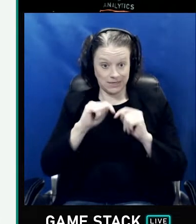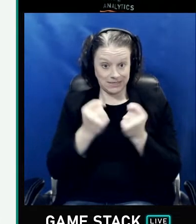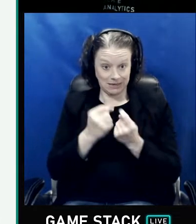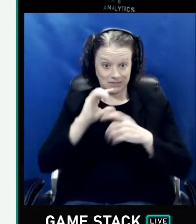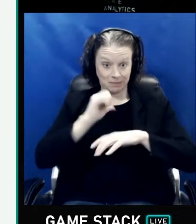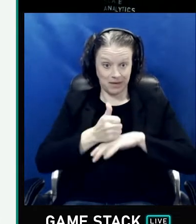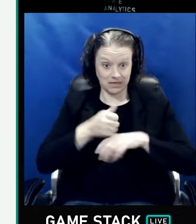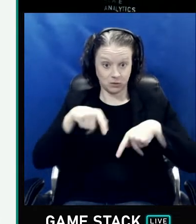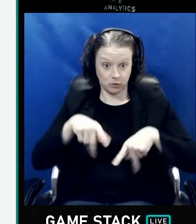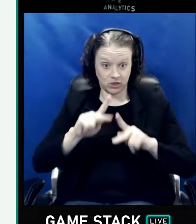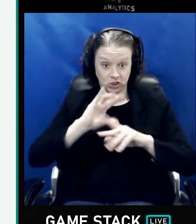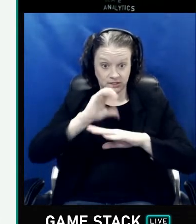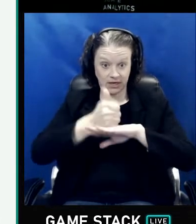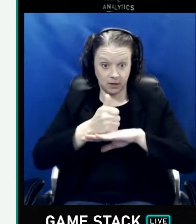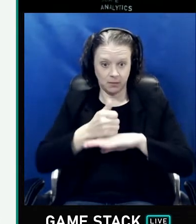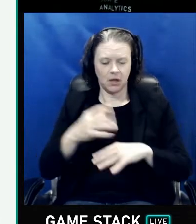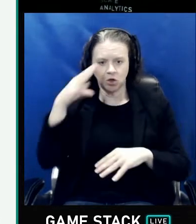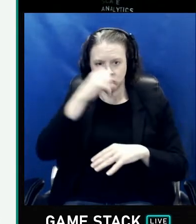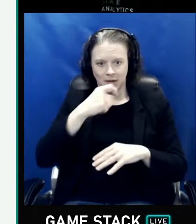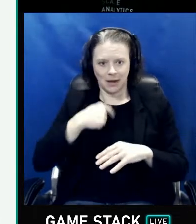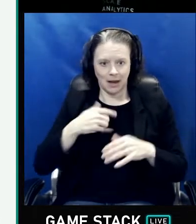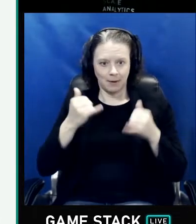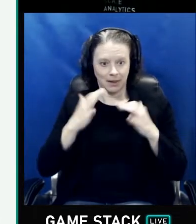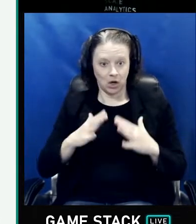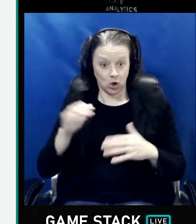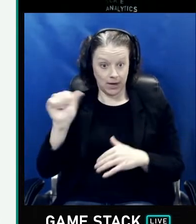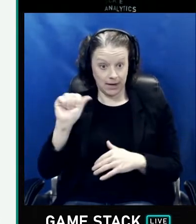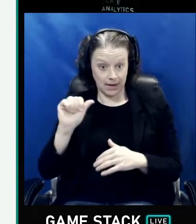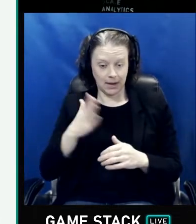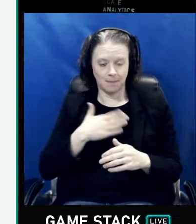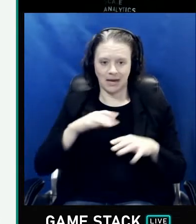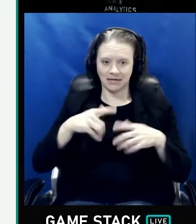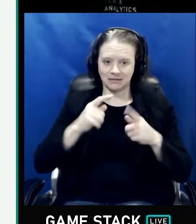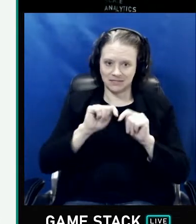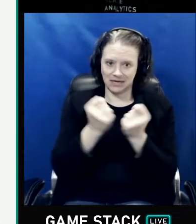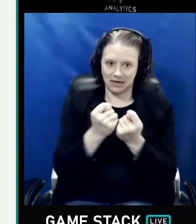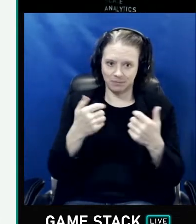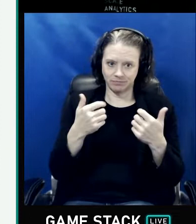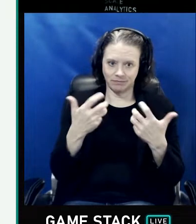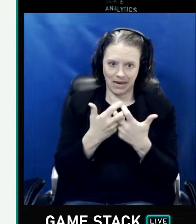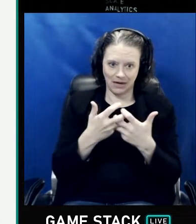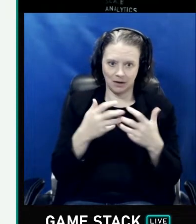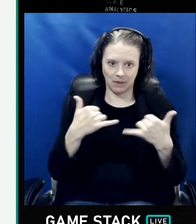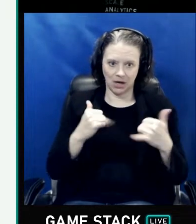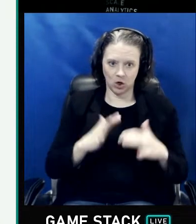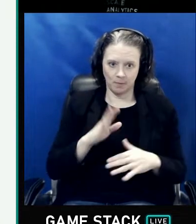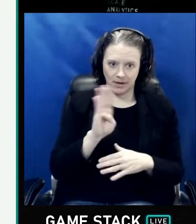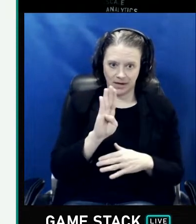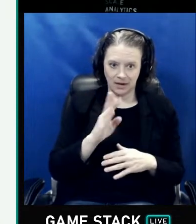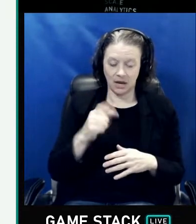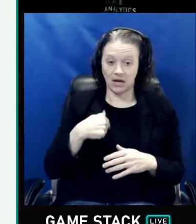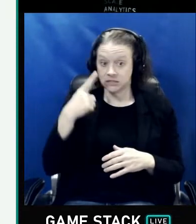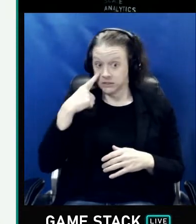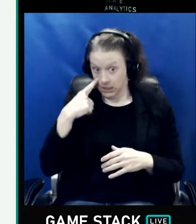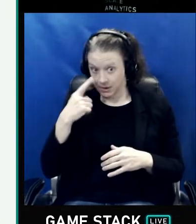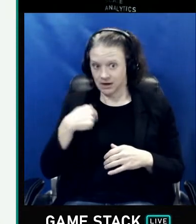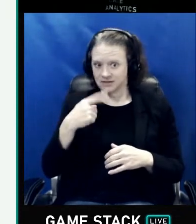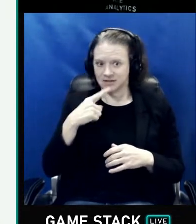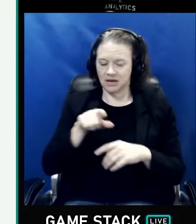assuming I'm player A and my teammate is player B, when I see him I can actually just say: Send audio, receive audio and text and bam,